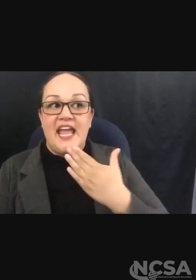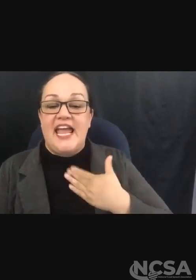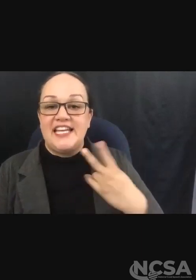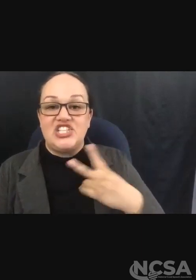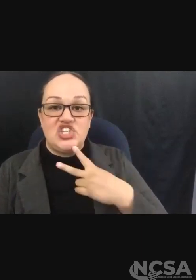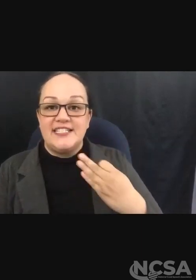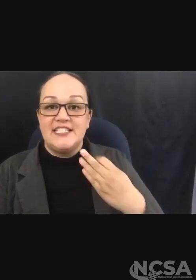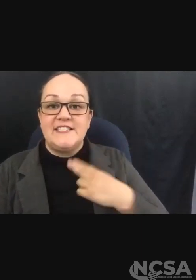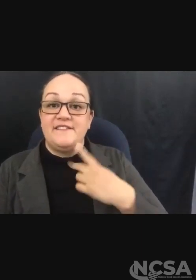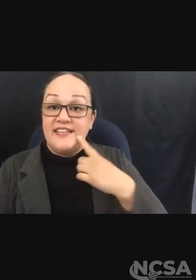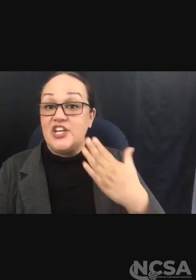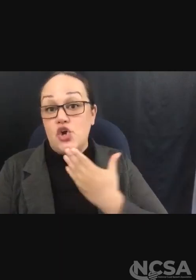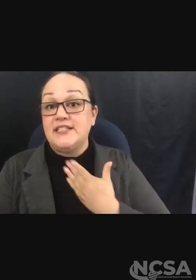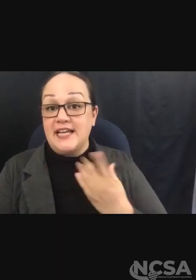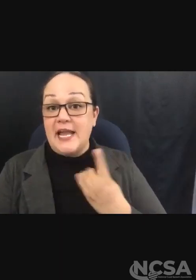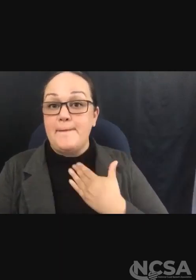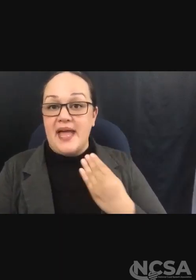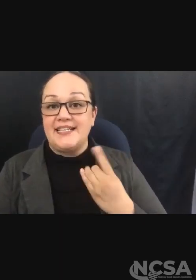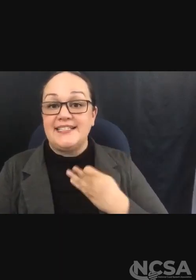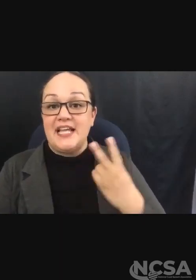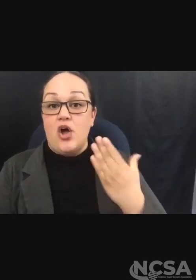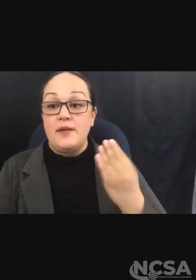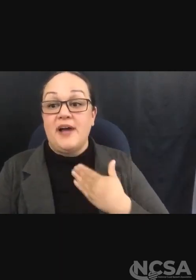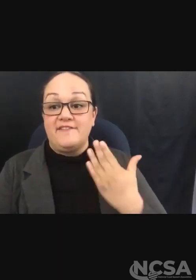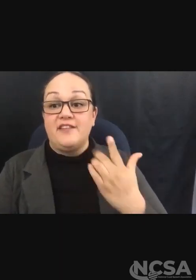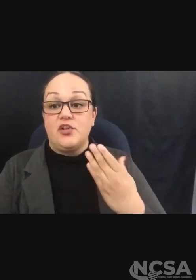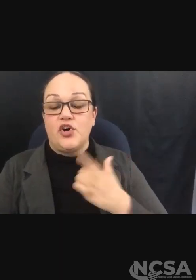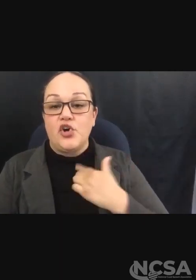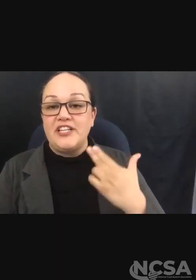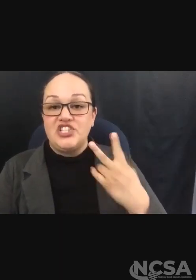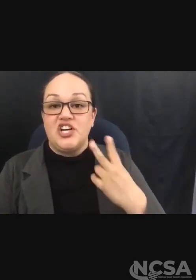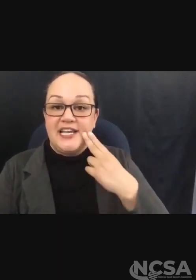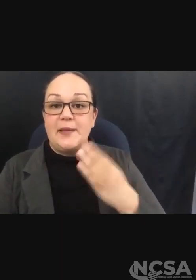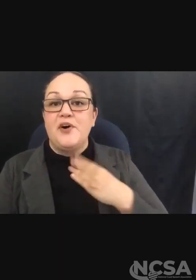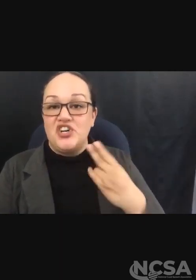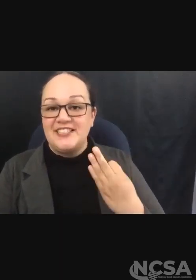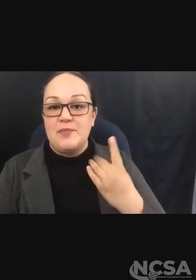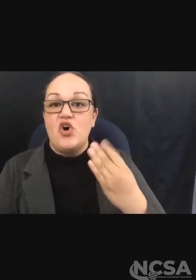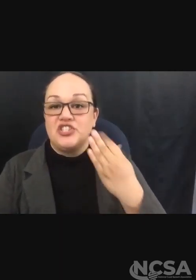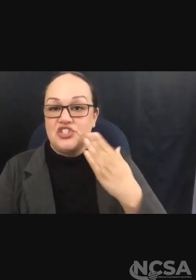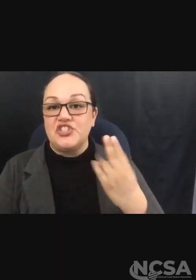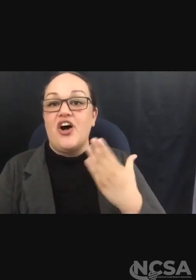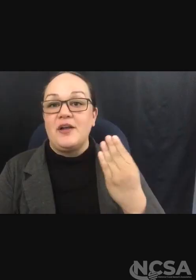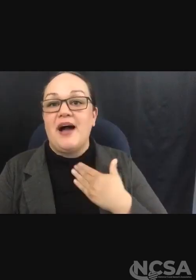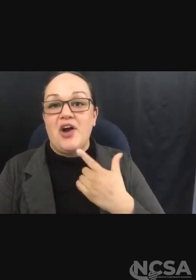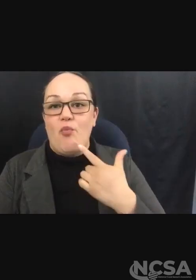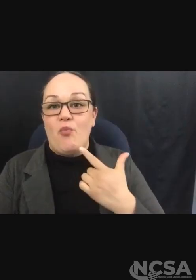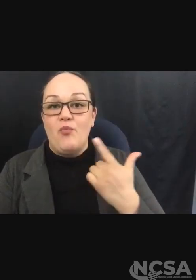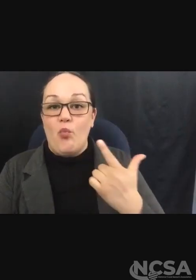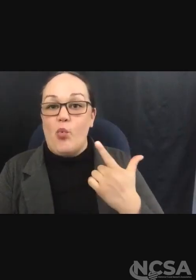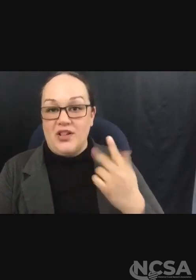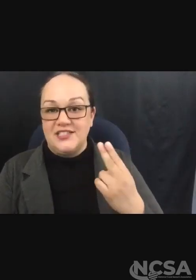and sitting on my floor with chunky books and posters on my walls. So absolutely.